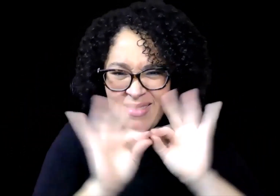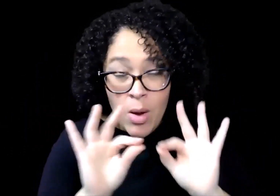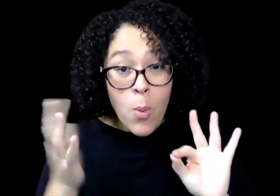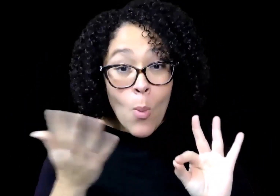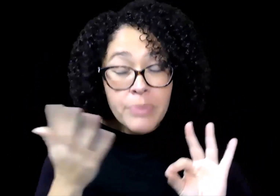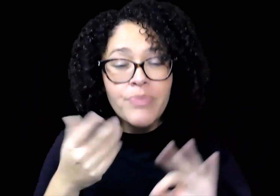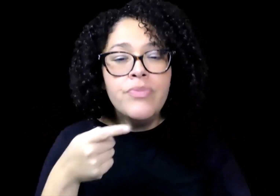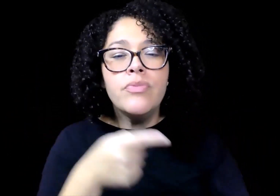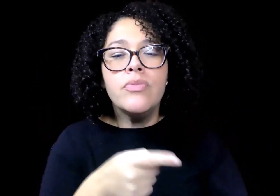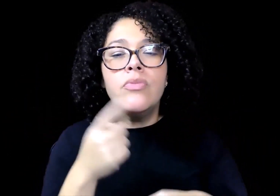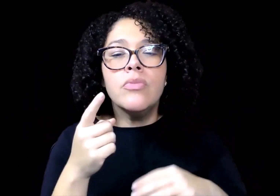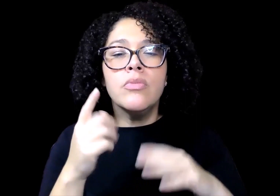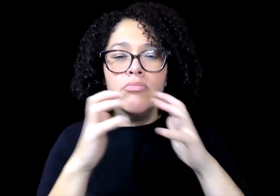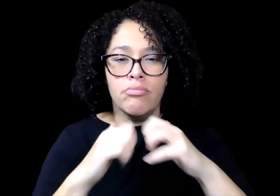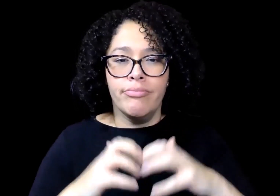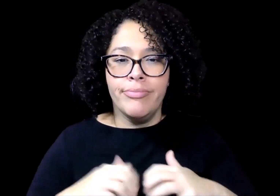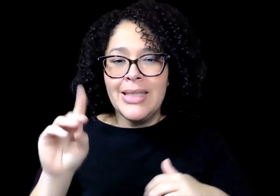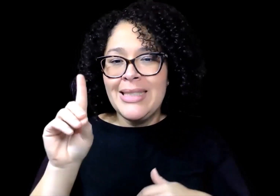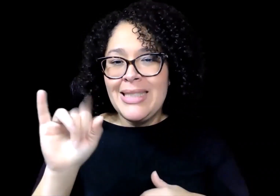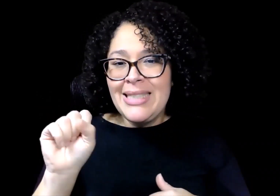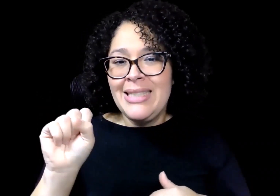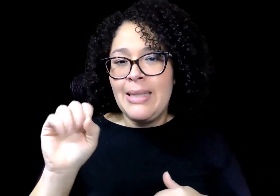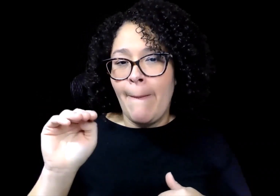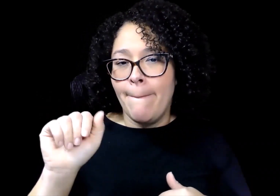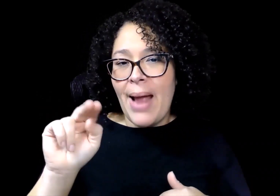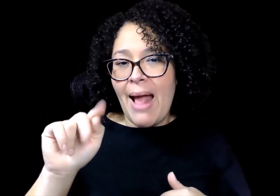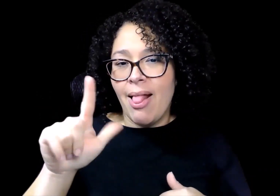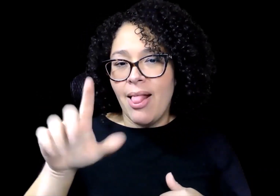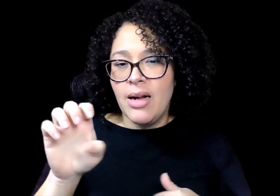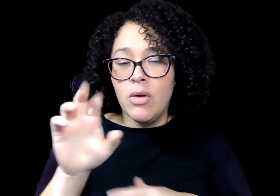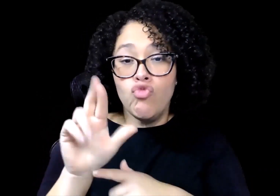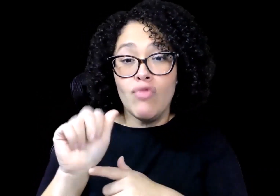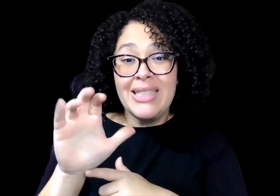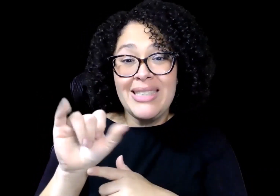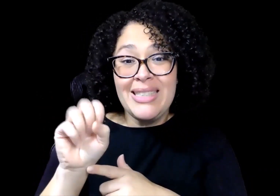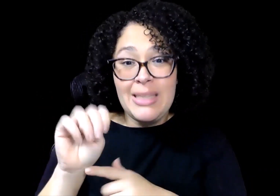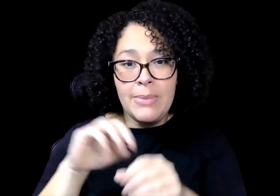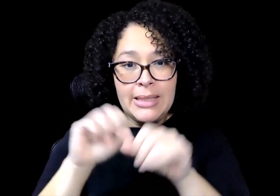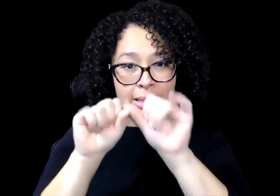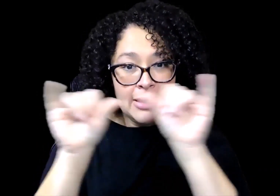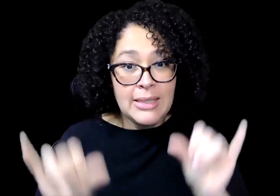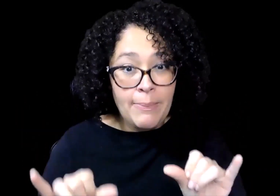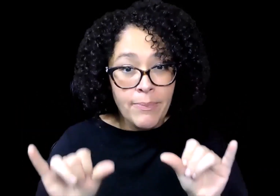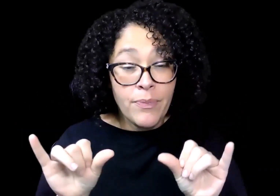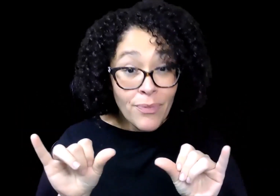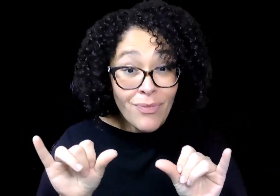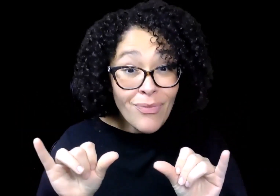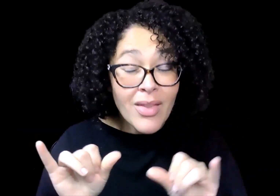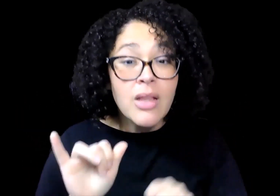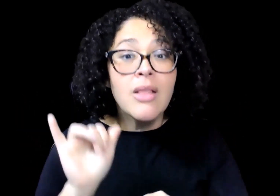I have to say is the most significant and that is the notion of dismantling systemic racism